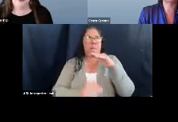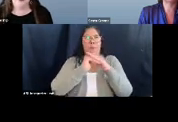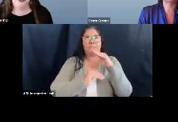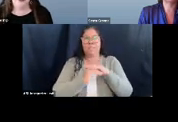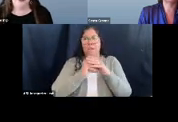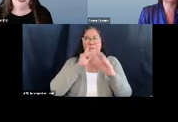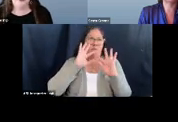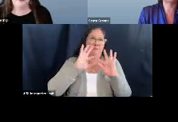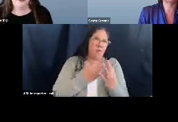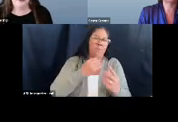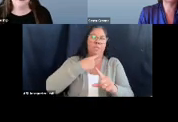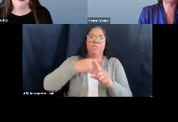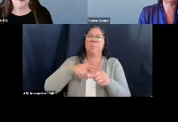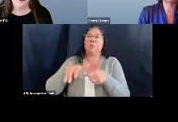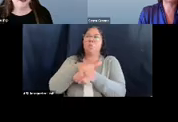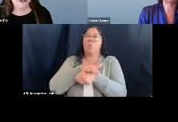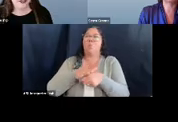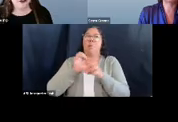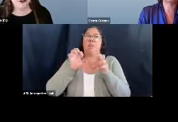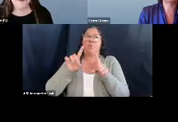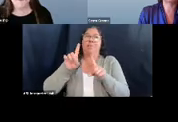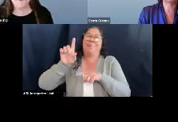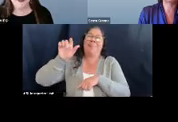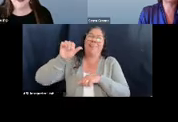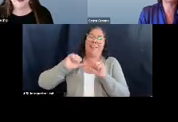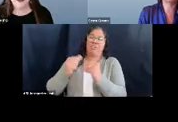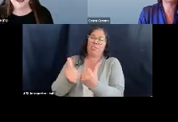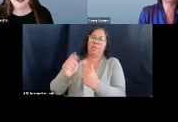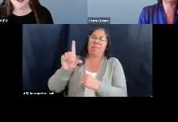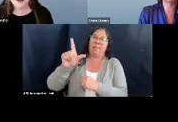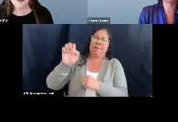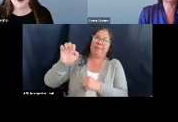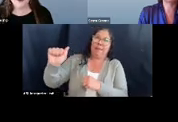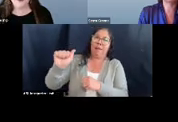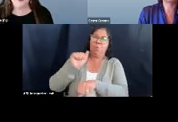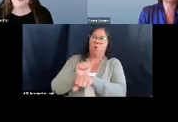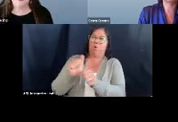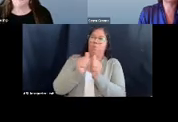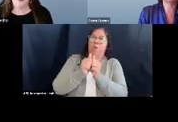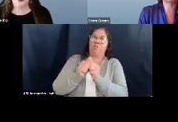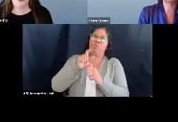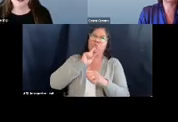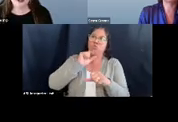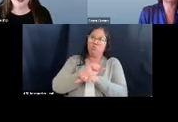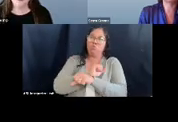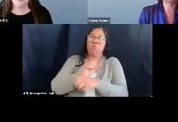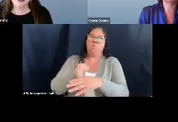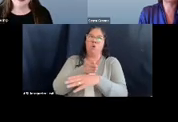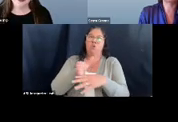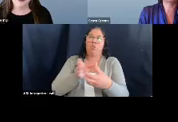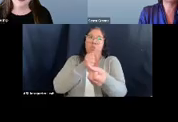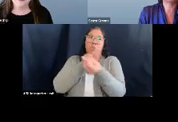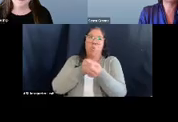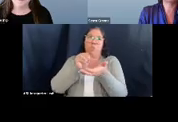local education agencies to work together as true partners in supporting students with disabilities.